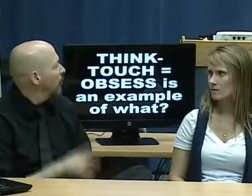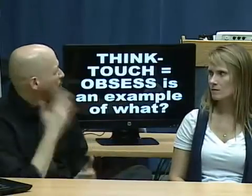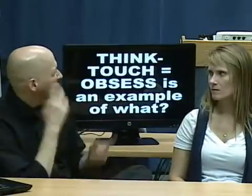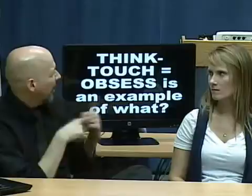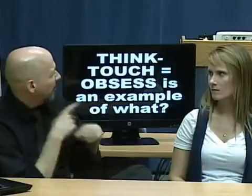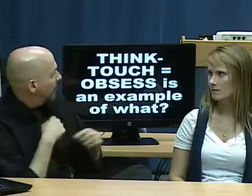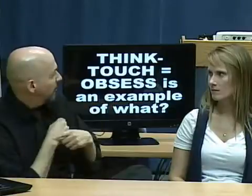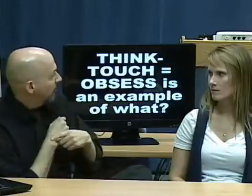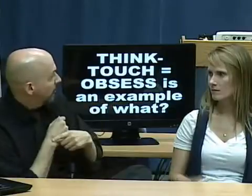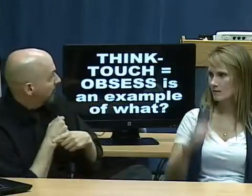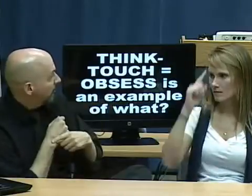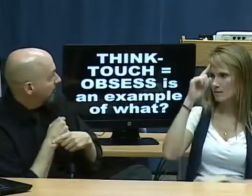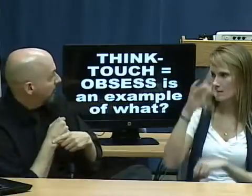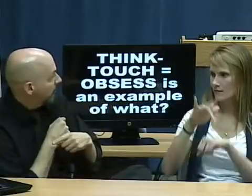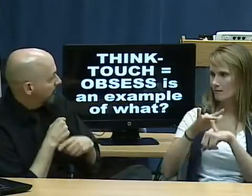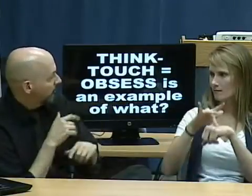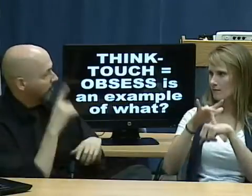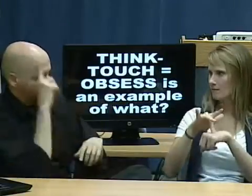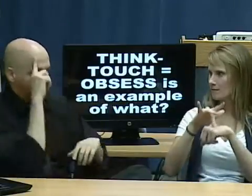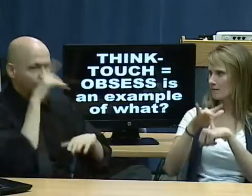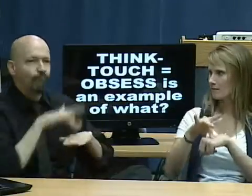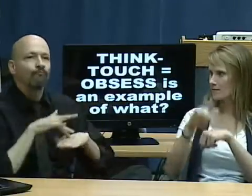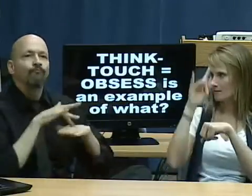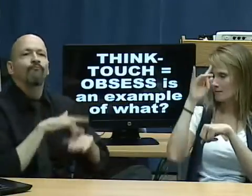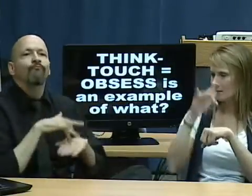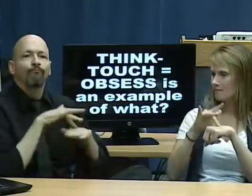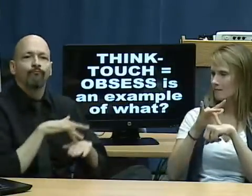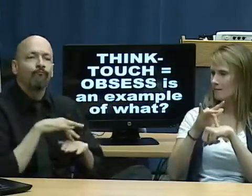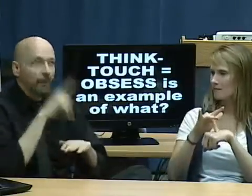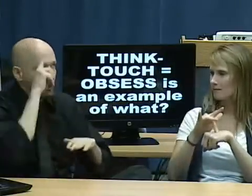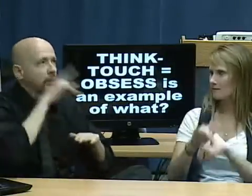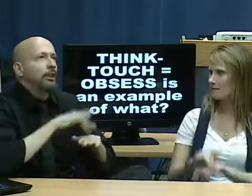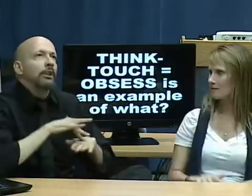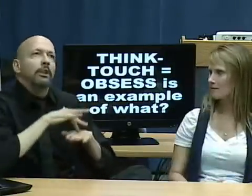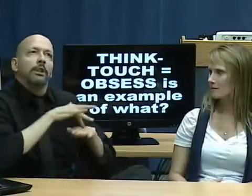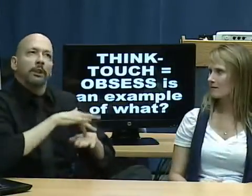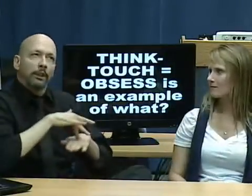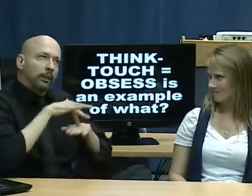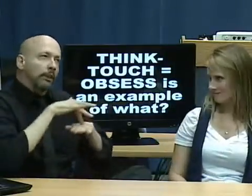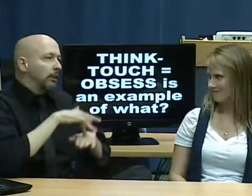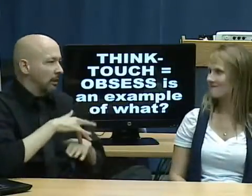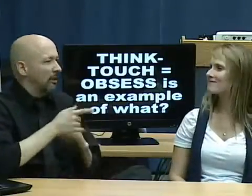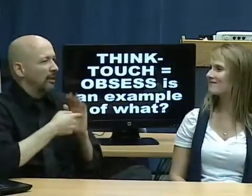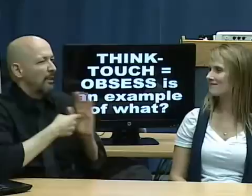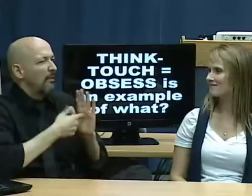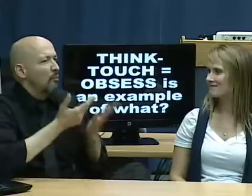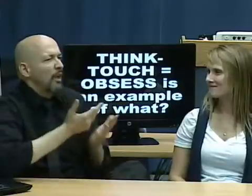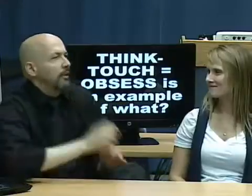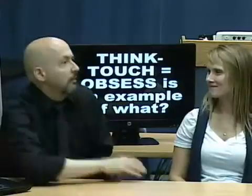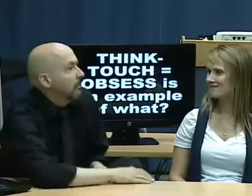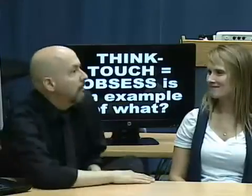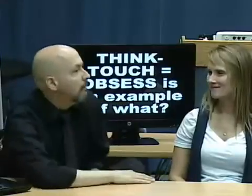Do you know the sign for this? Obsess. Obsess. (Think + Touch) What is it an example of?